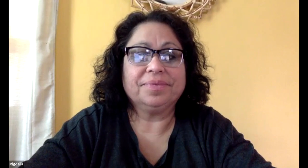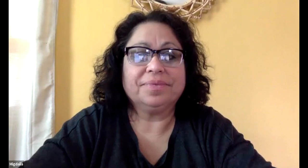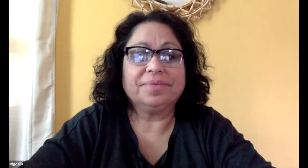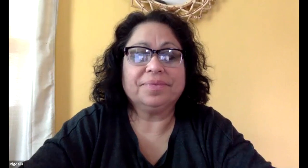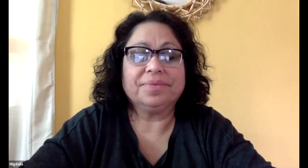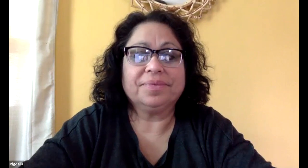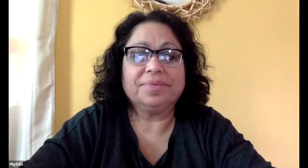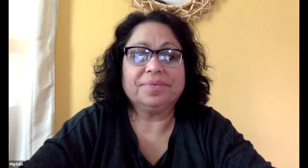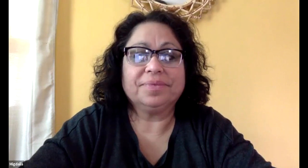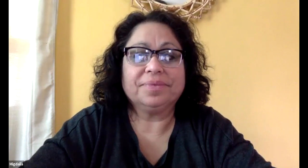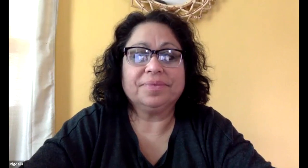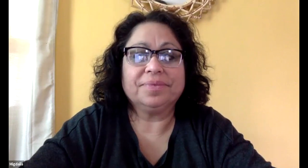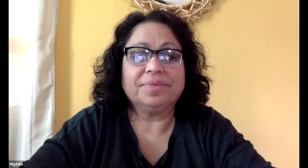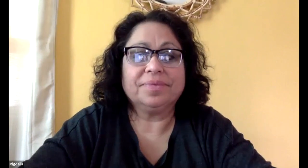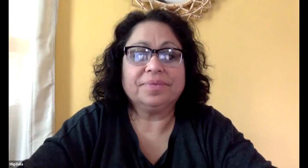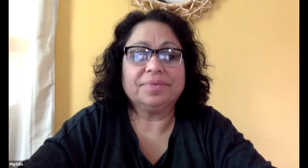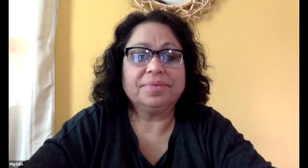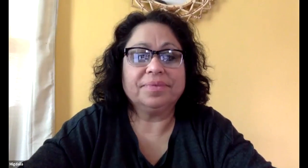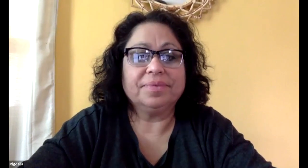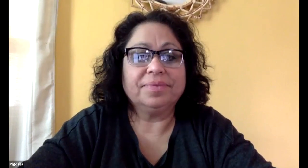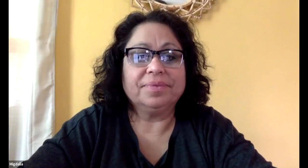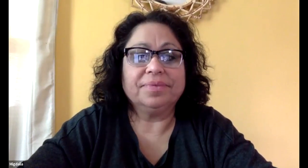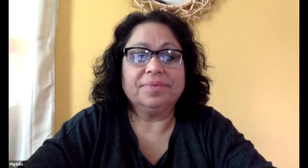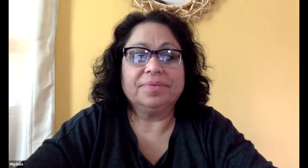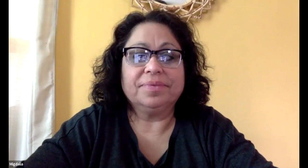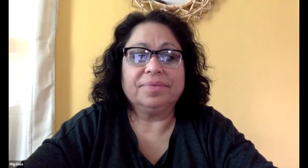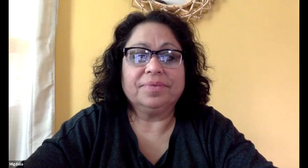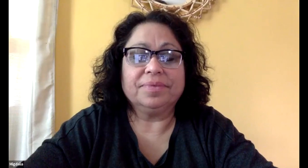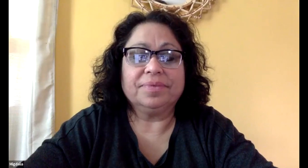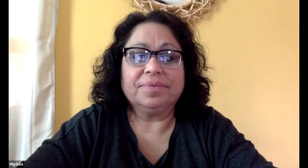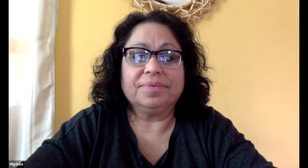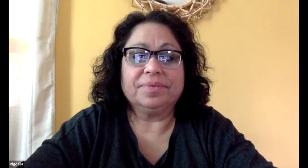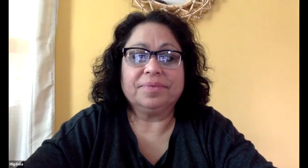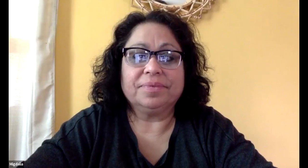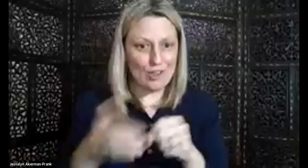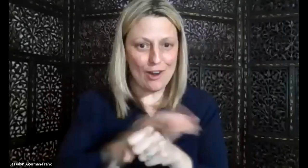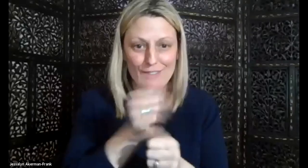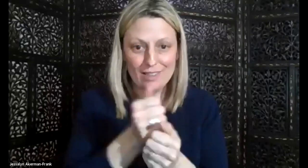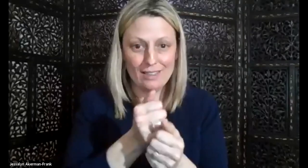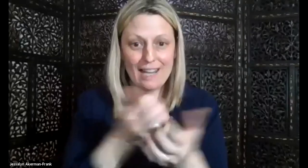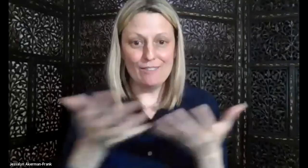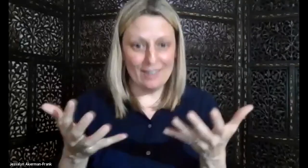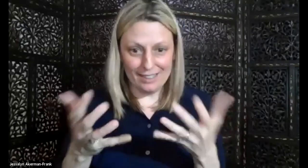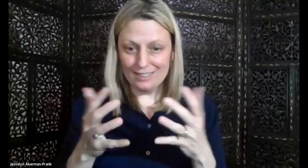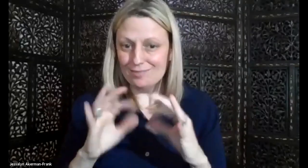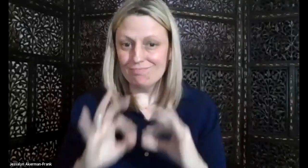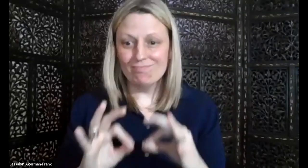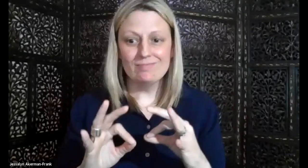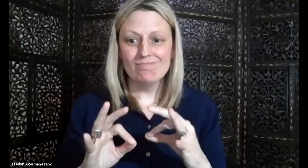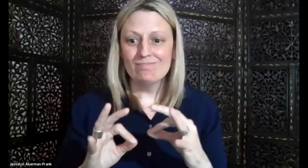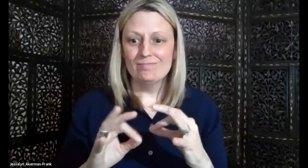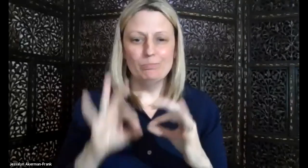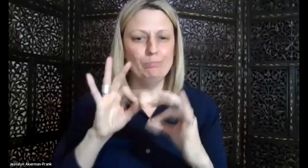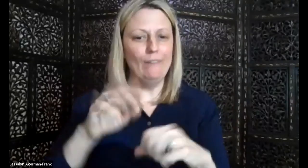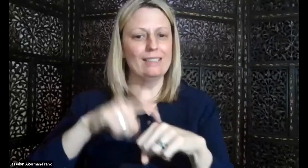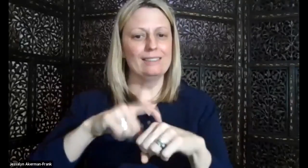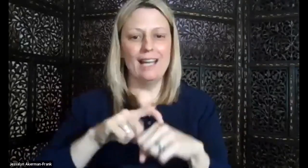Wonderful. Beautiful.